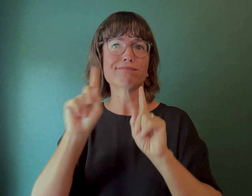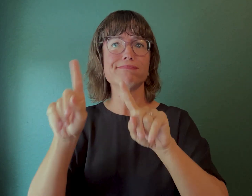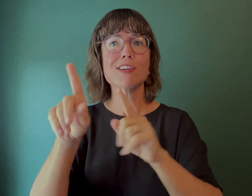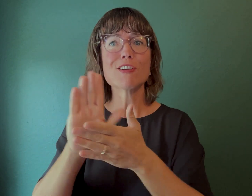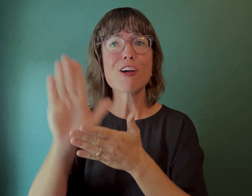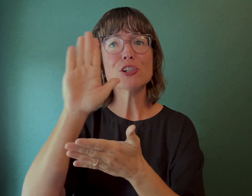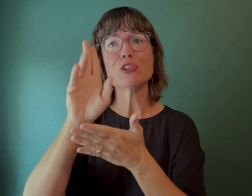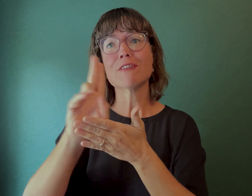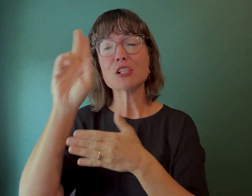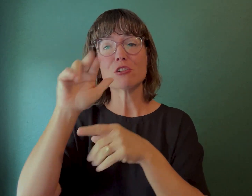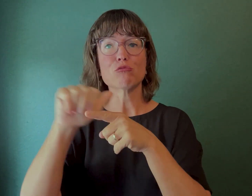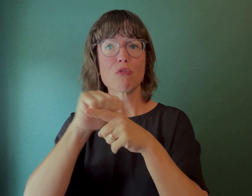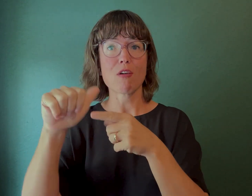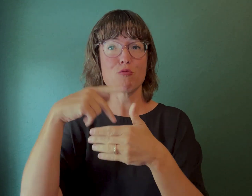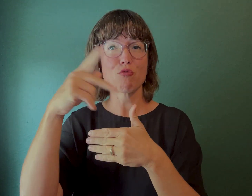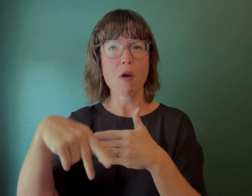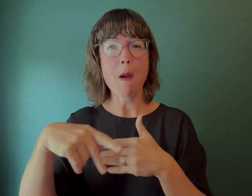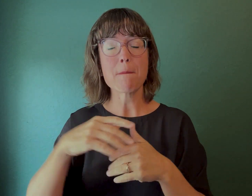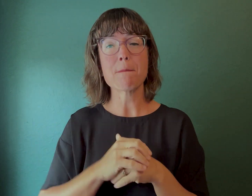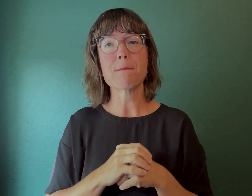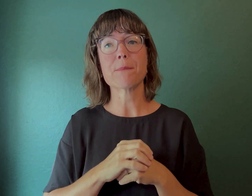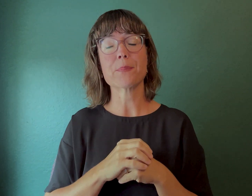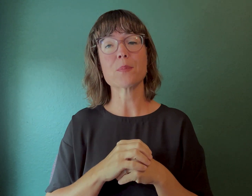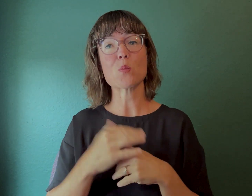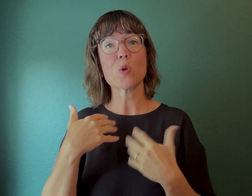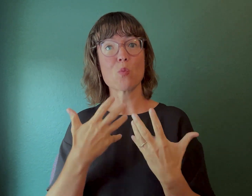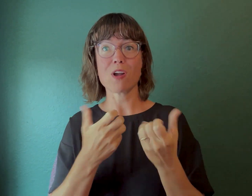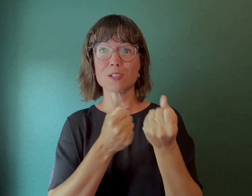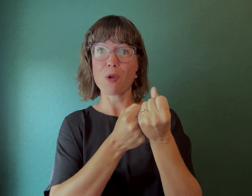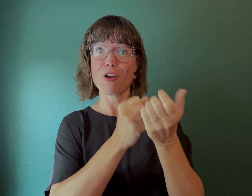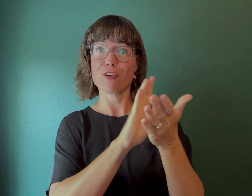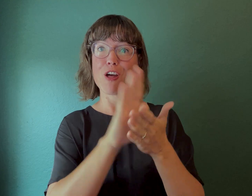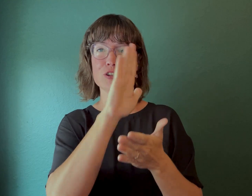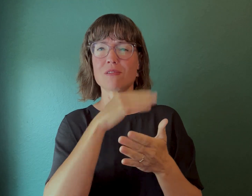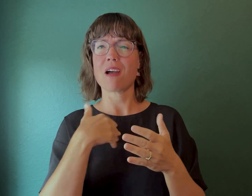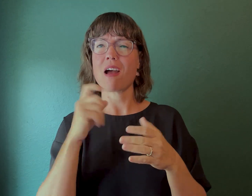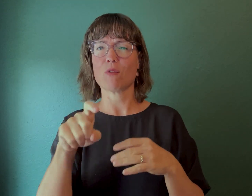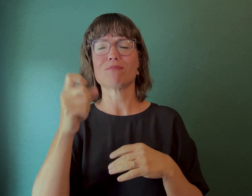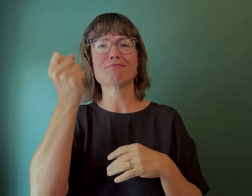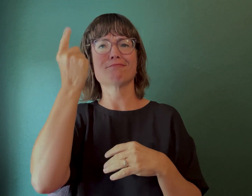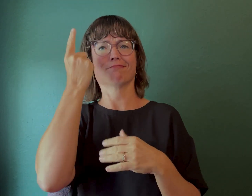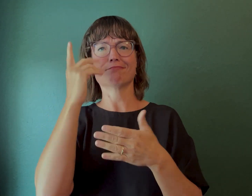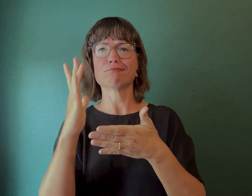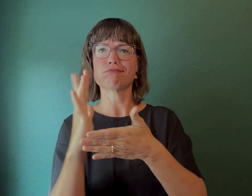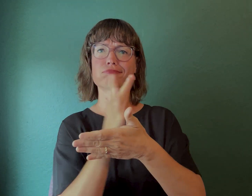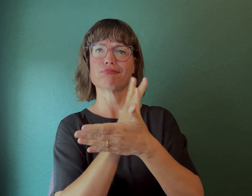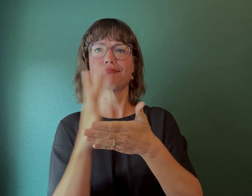nationwide, including those who attend career training programs. In order to support these institutions,